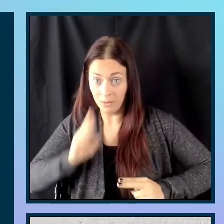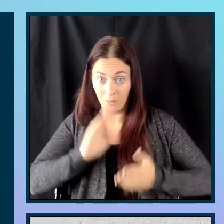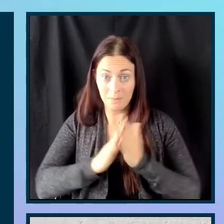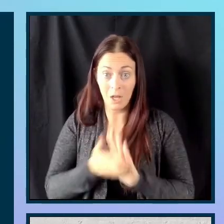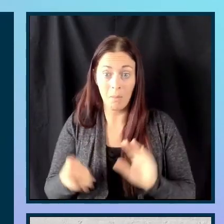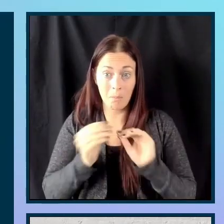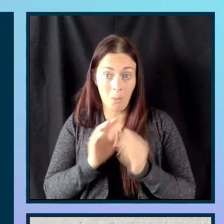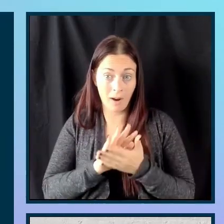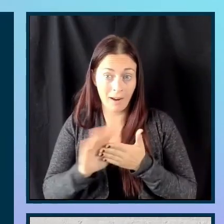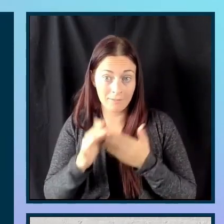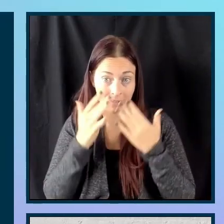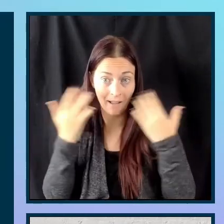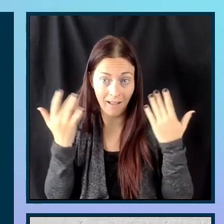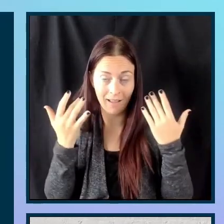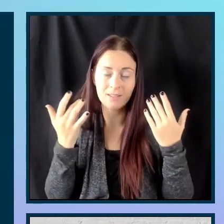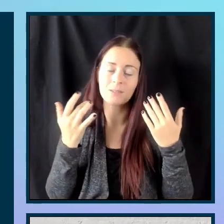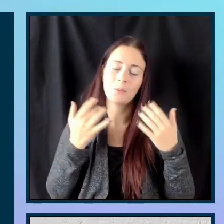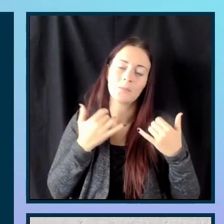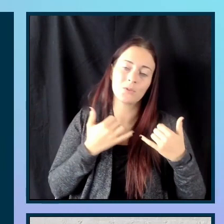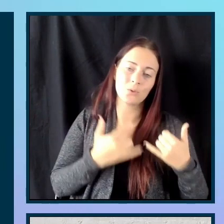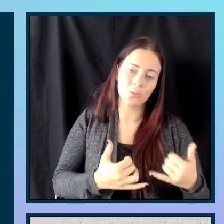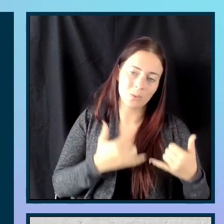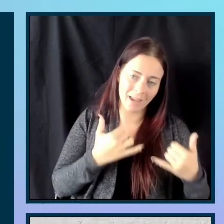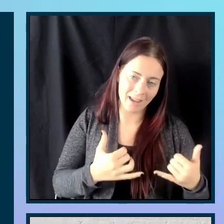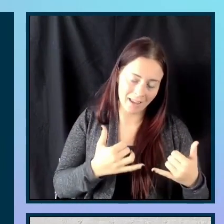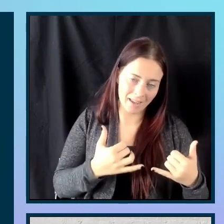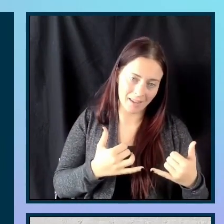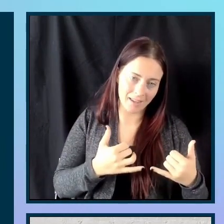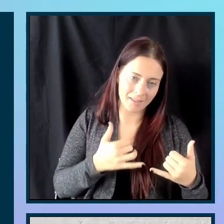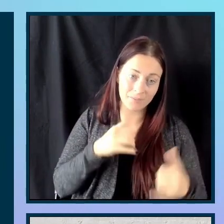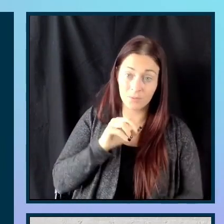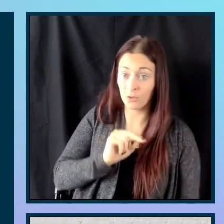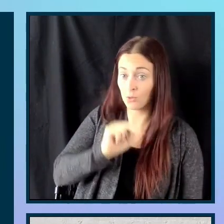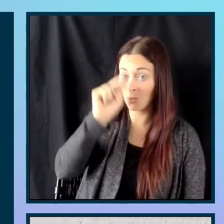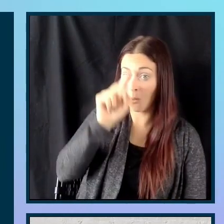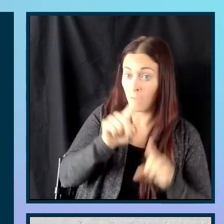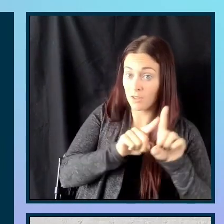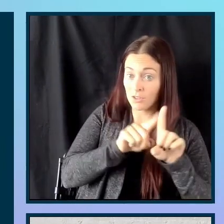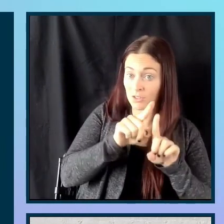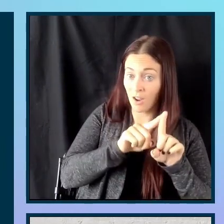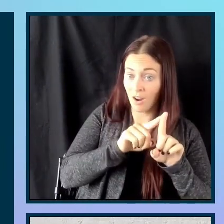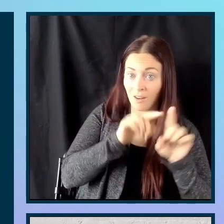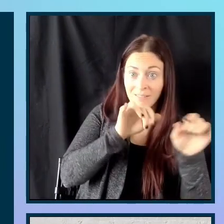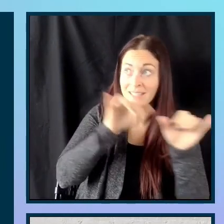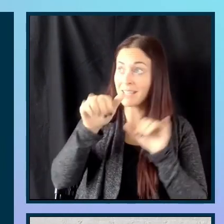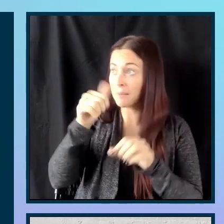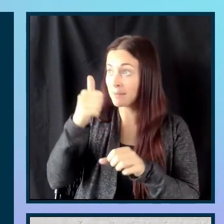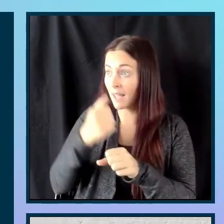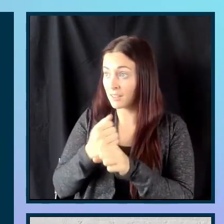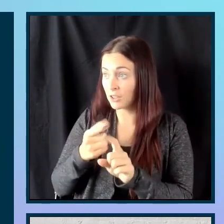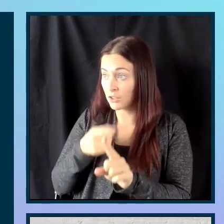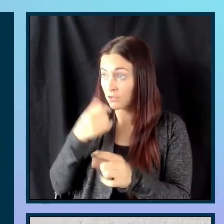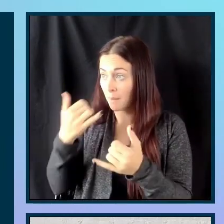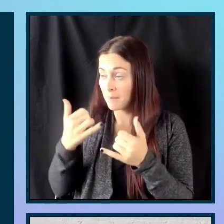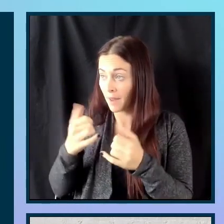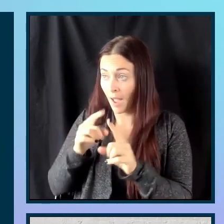as the north star you define today will not be your north star in 10 years. But the changing of your north star over time